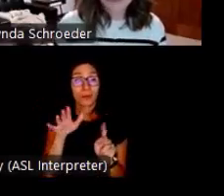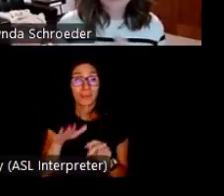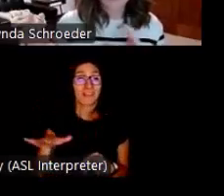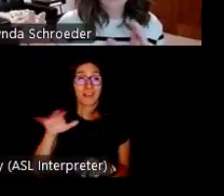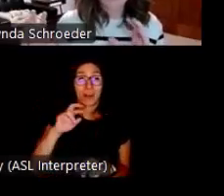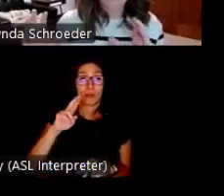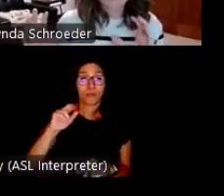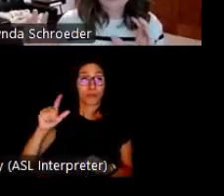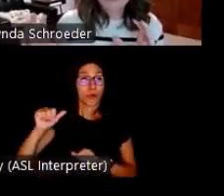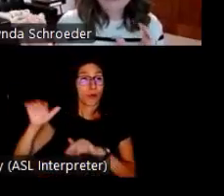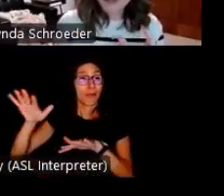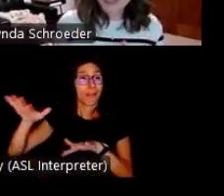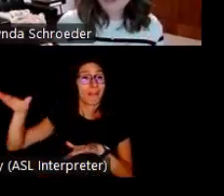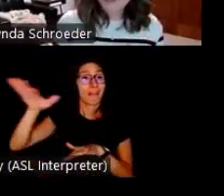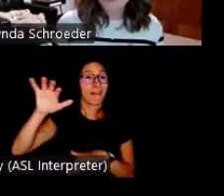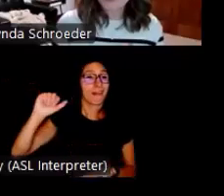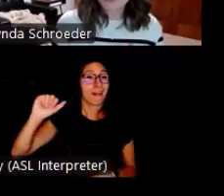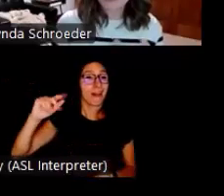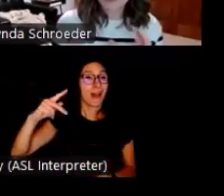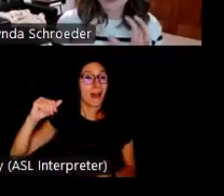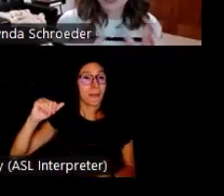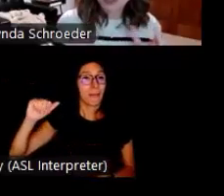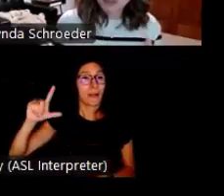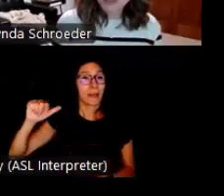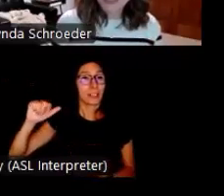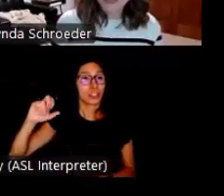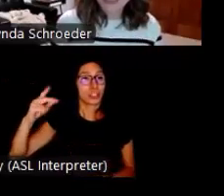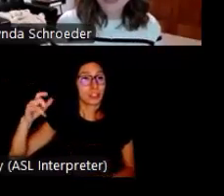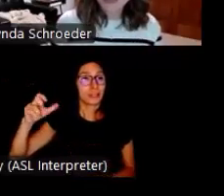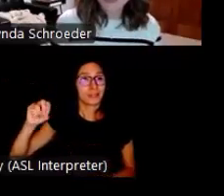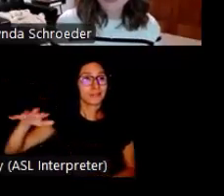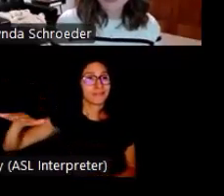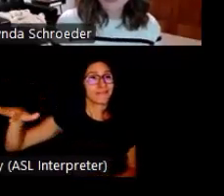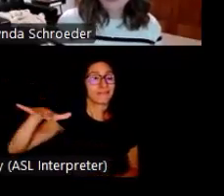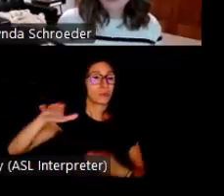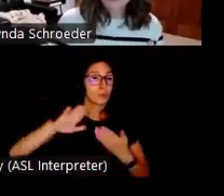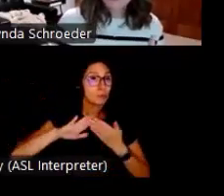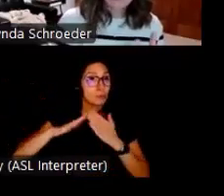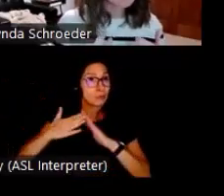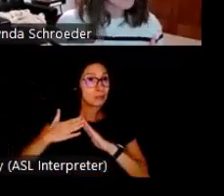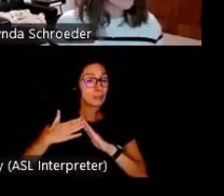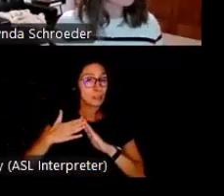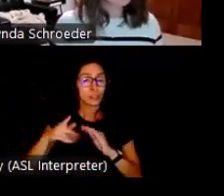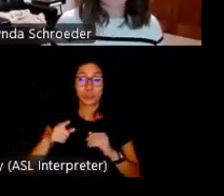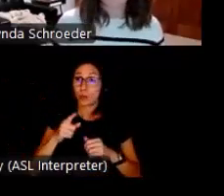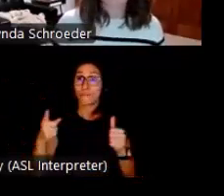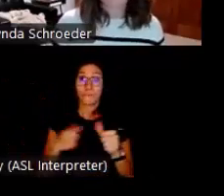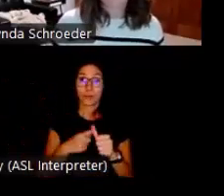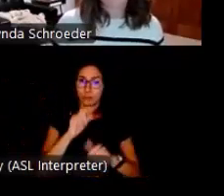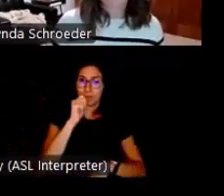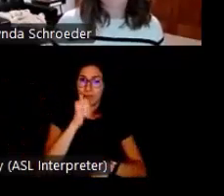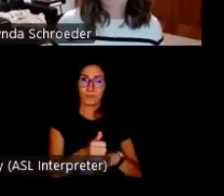So define what it is, what your community is, and then ask them,